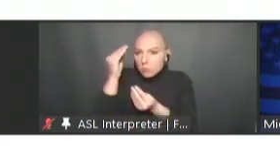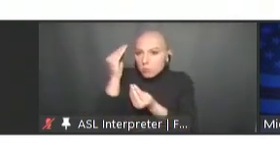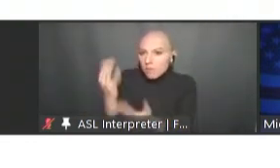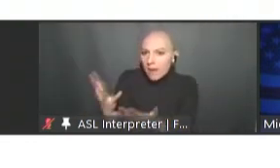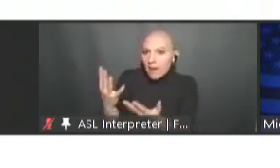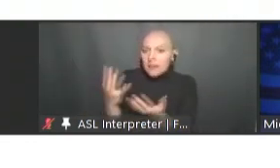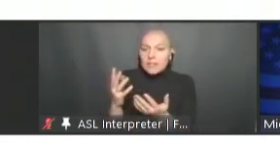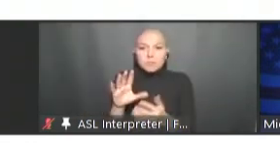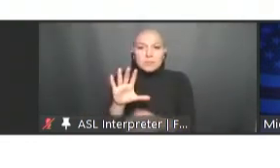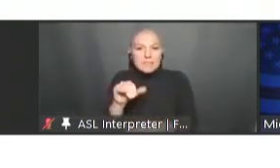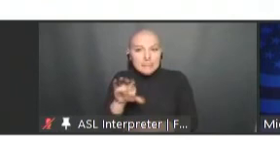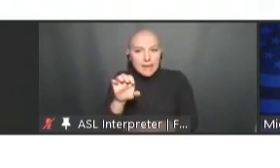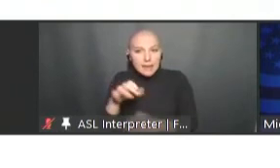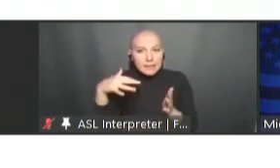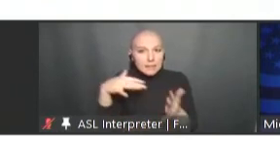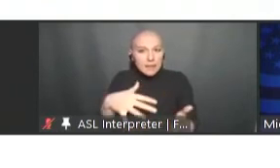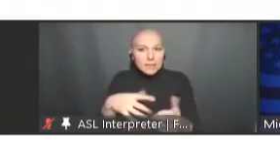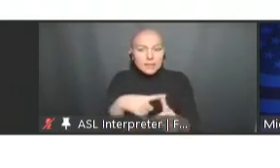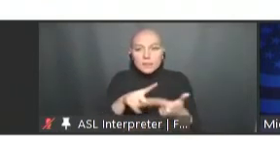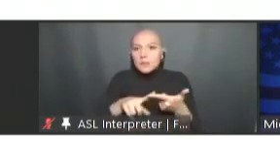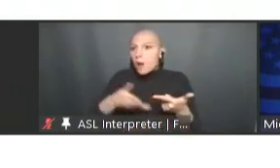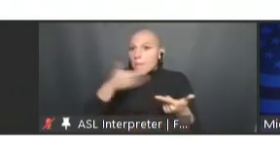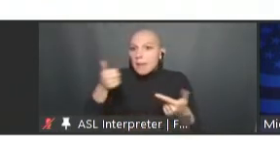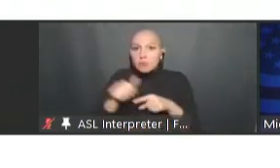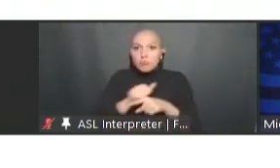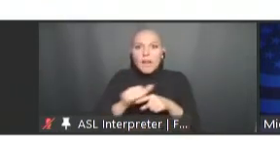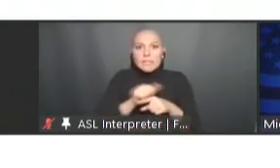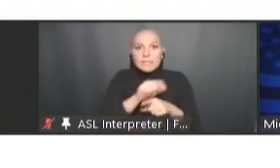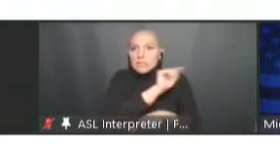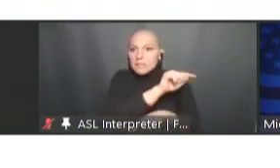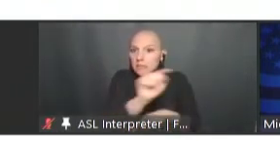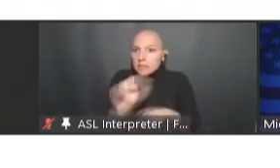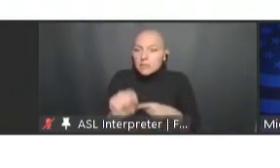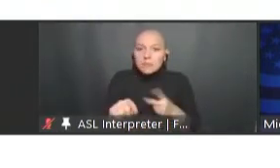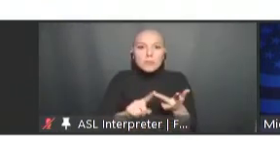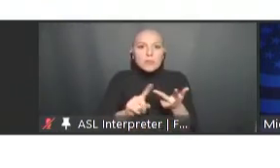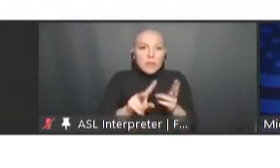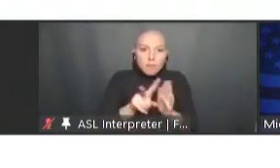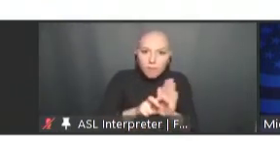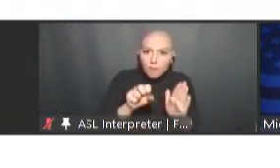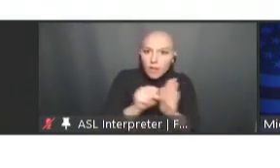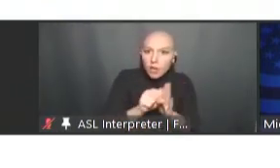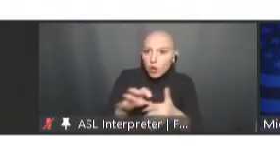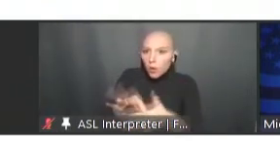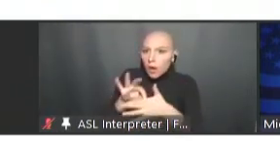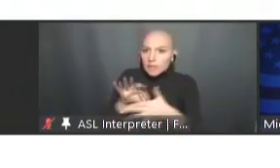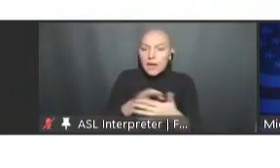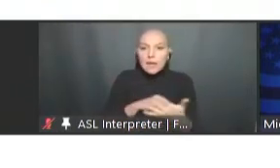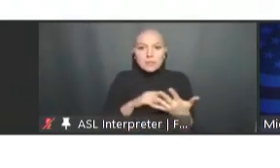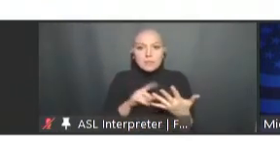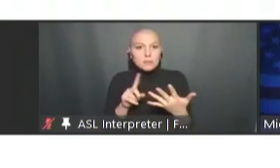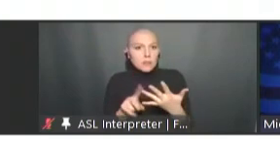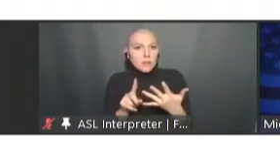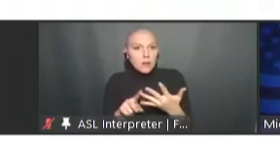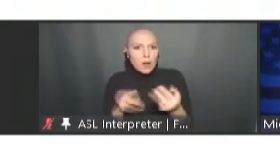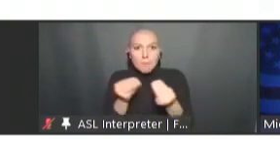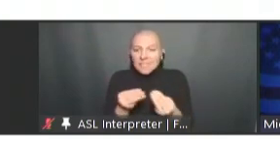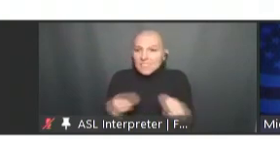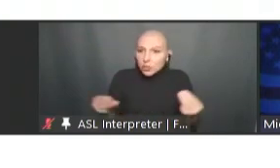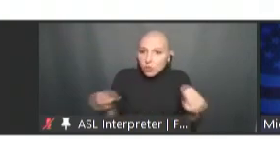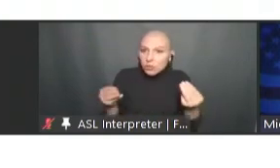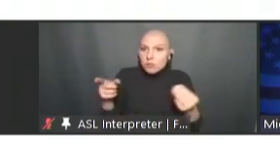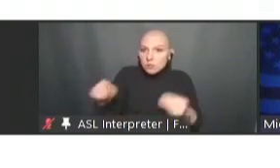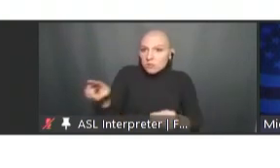with best practices, with video, with collateral material so that they can share this information